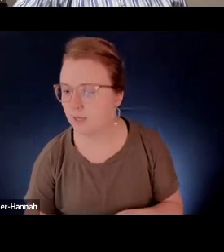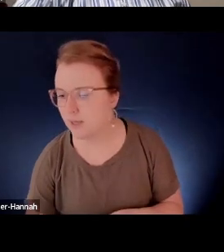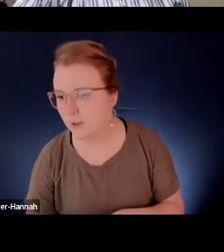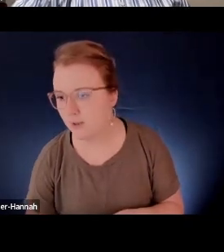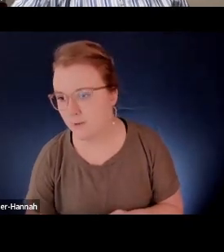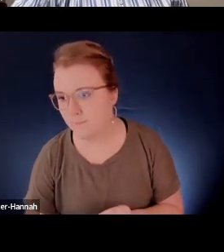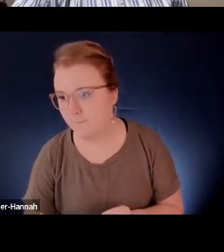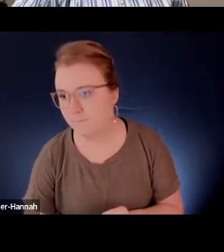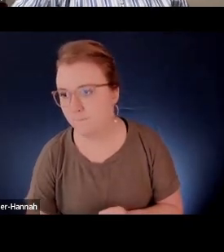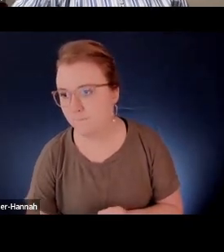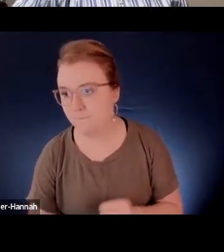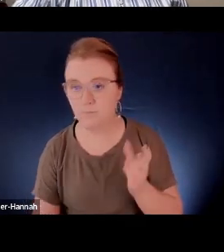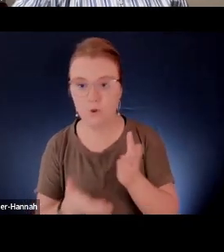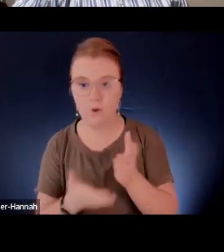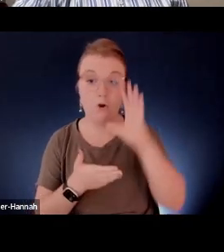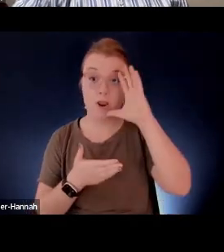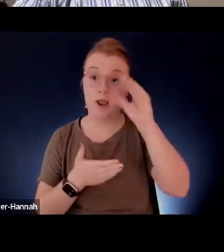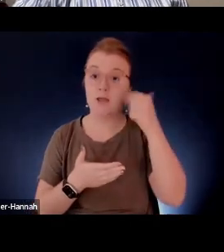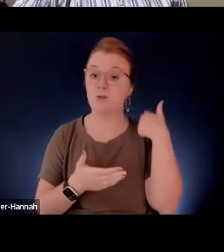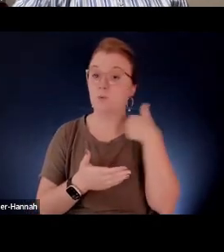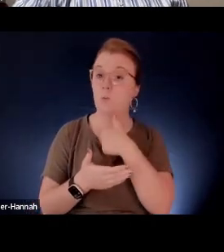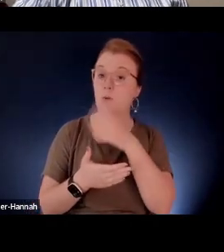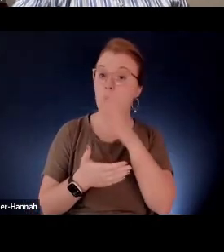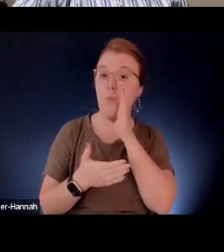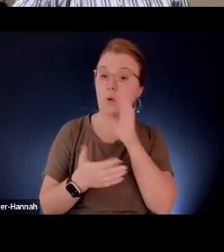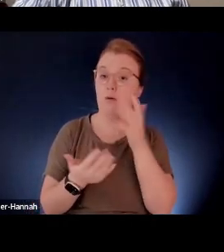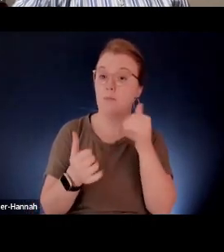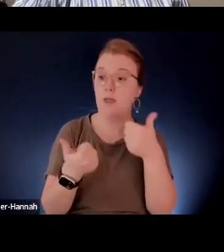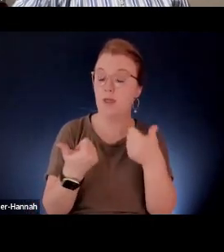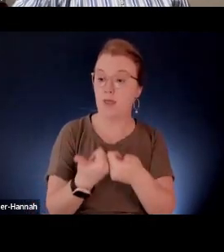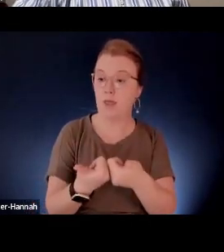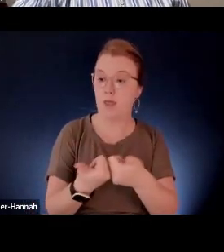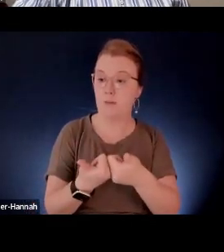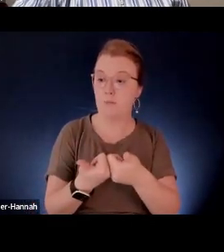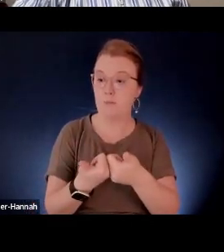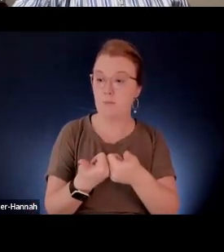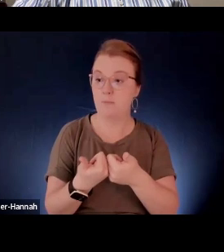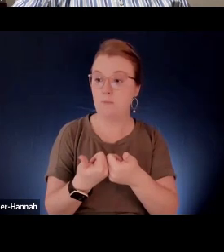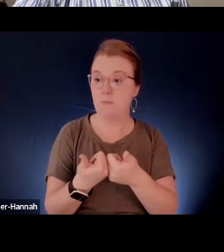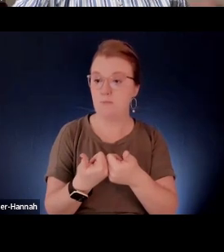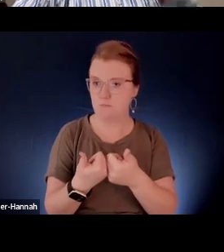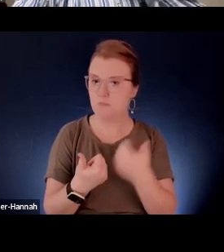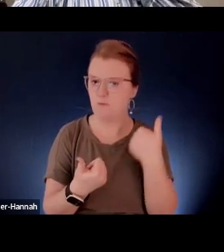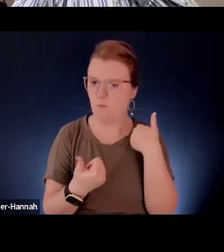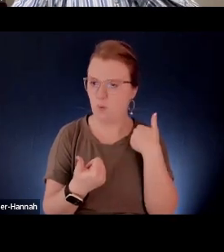All right, guys, so we're gonna play a game, the game that we played before. Now, we get to practice at it.